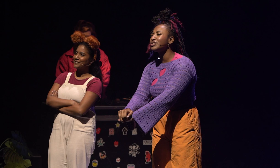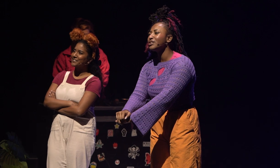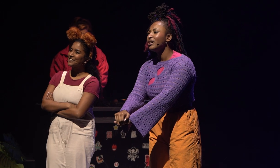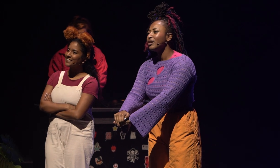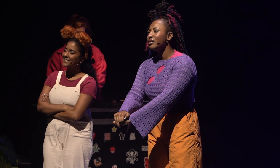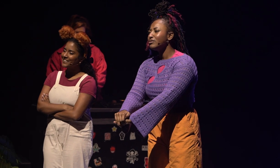don't